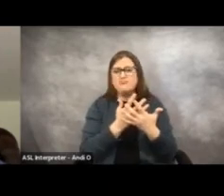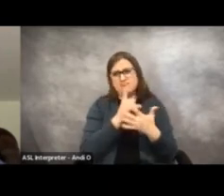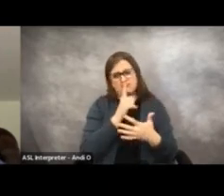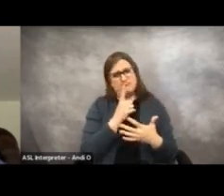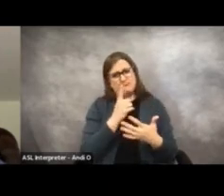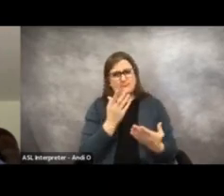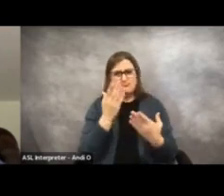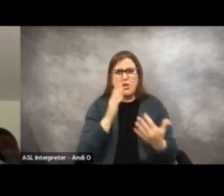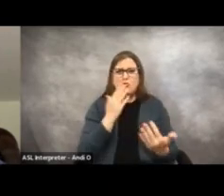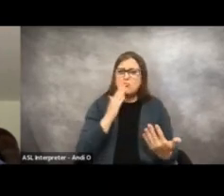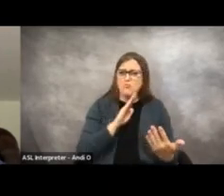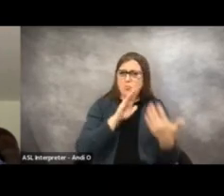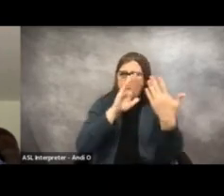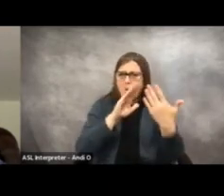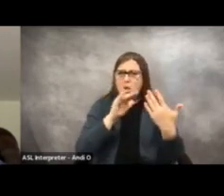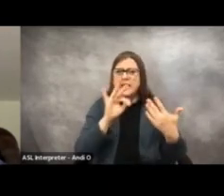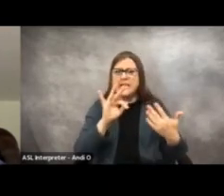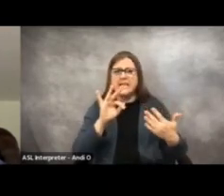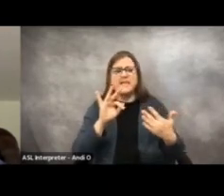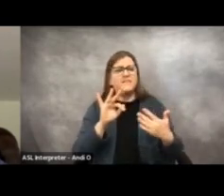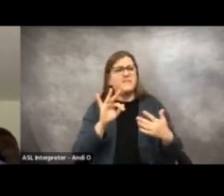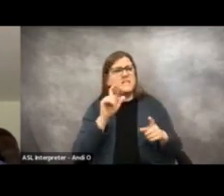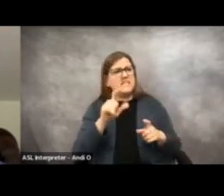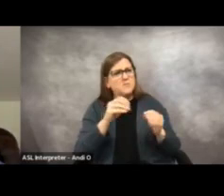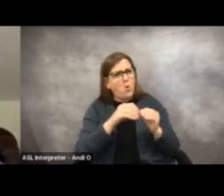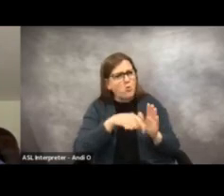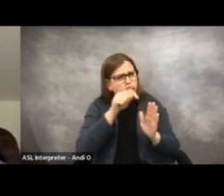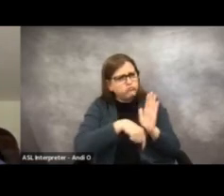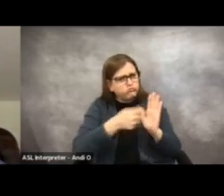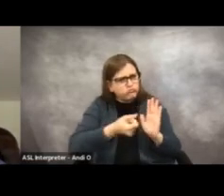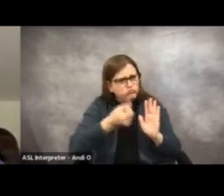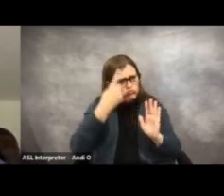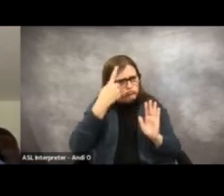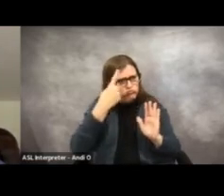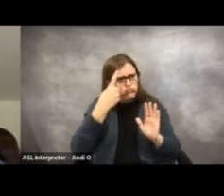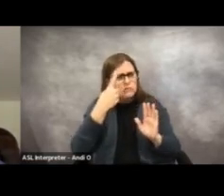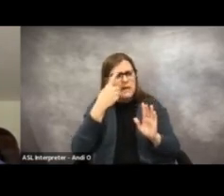child welfare personnel need more in depth understanding of what cognitive impairments a